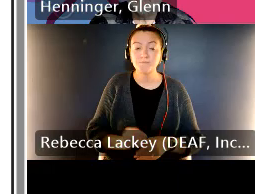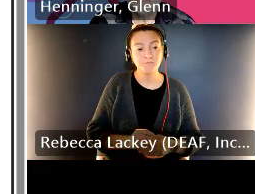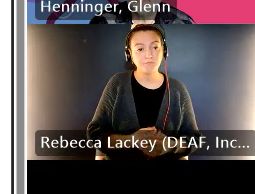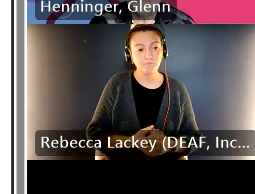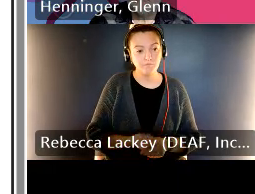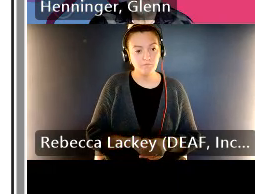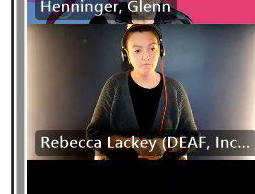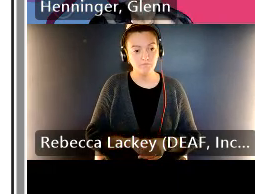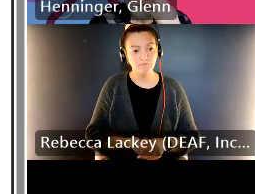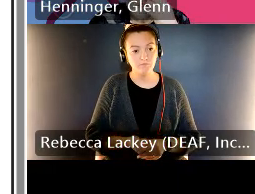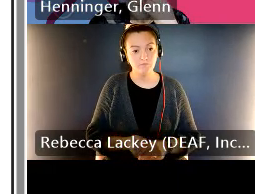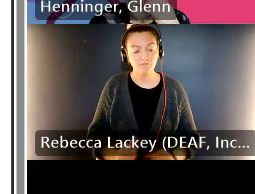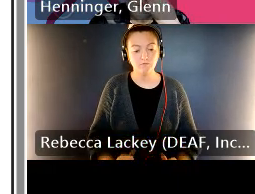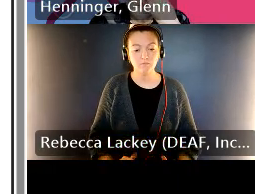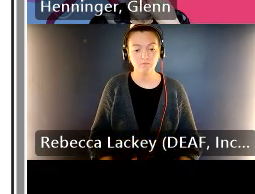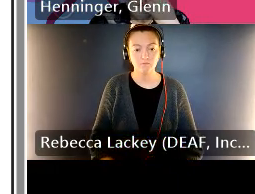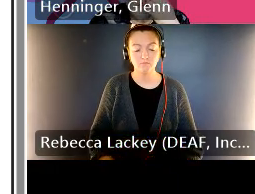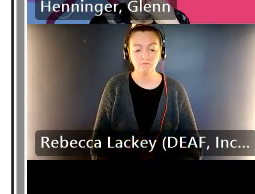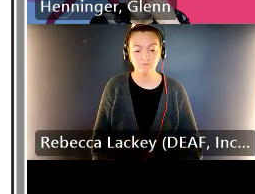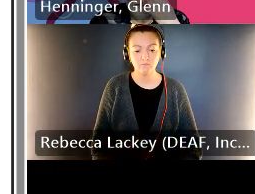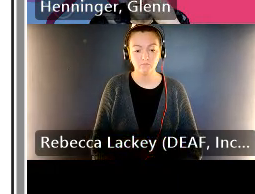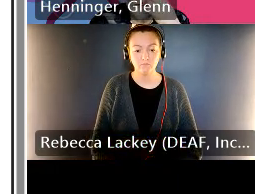And to make this hump also clearly visible,